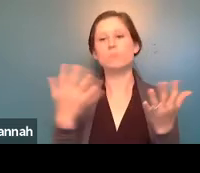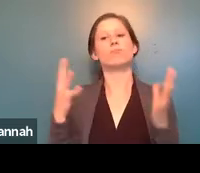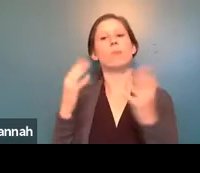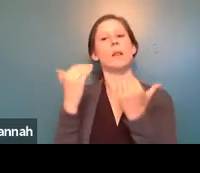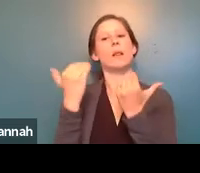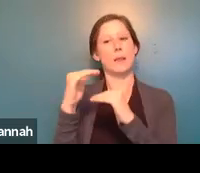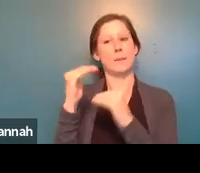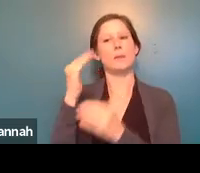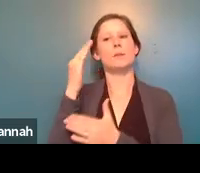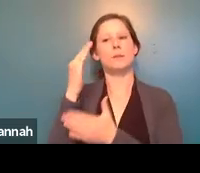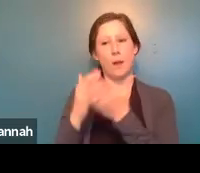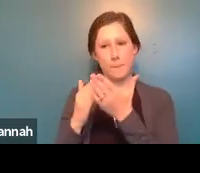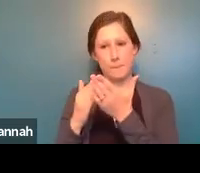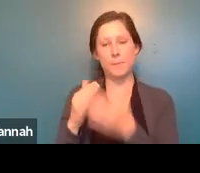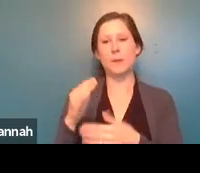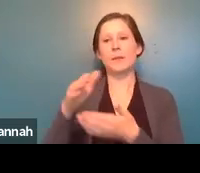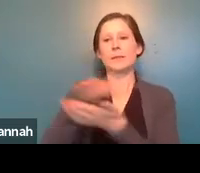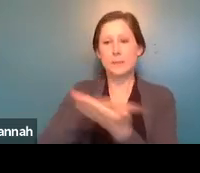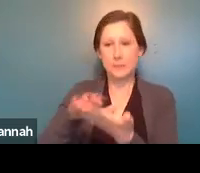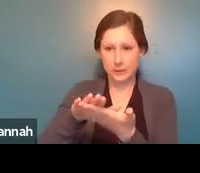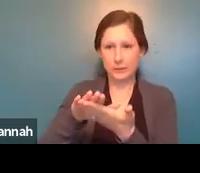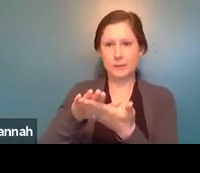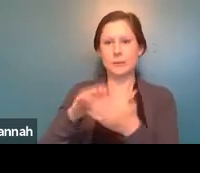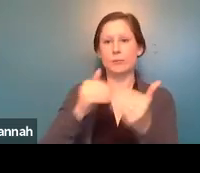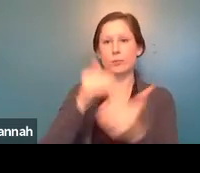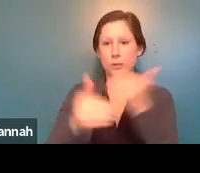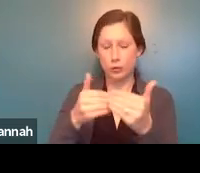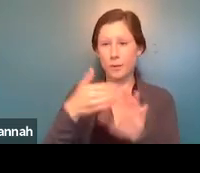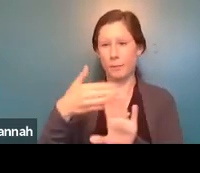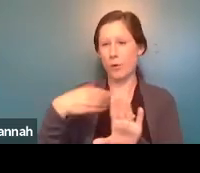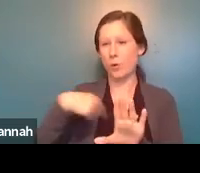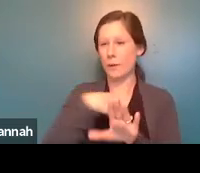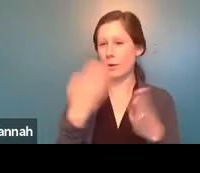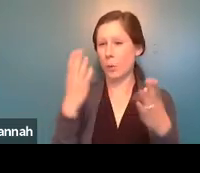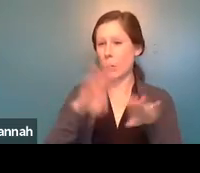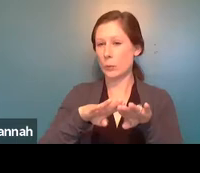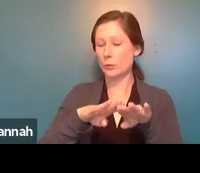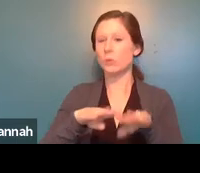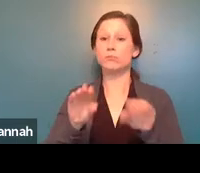disinfecting procedures before we closed and will obviously continue with those as well.